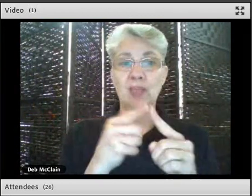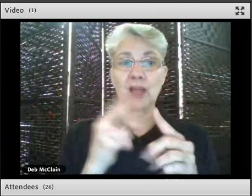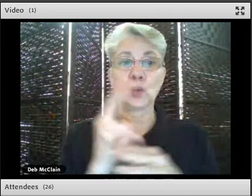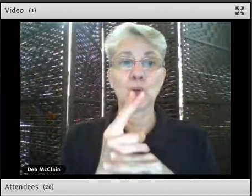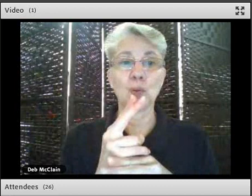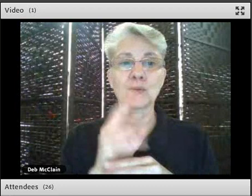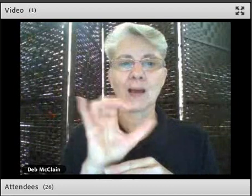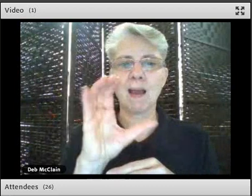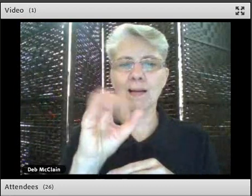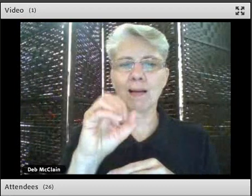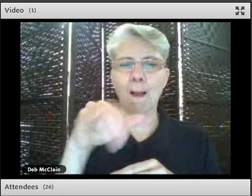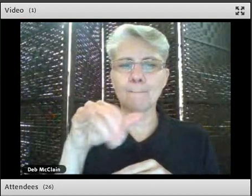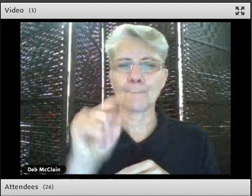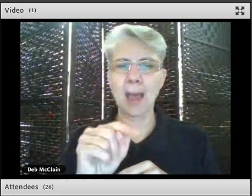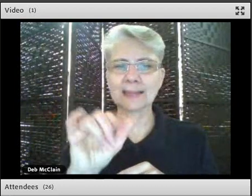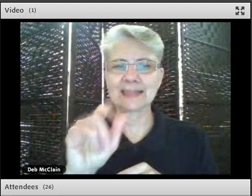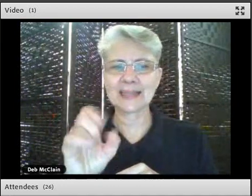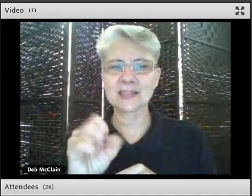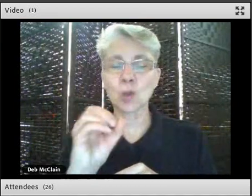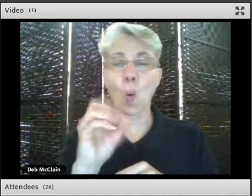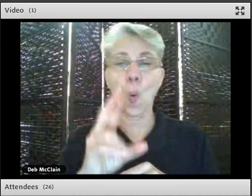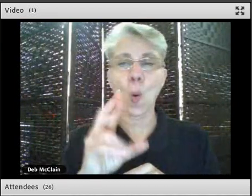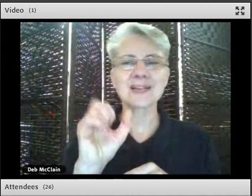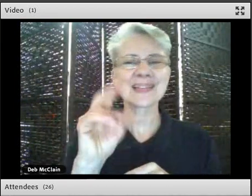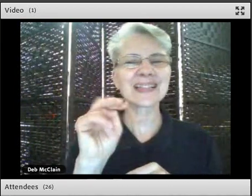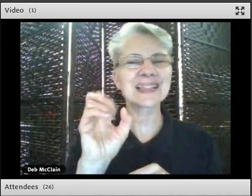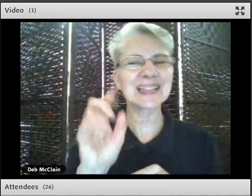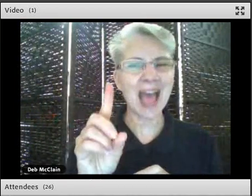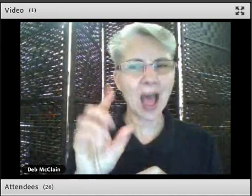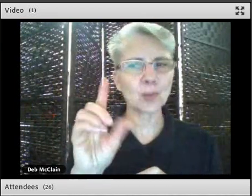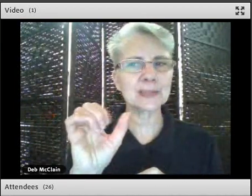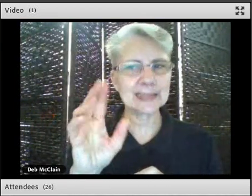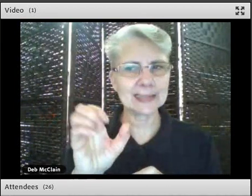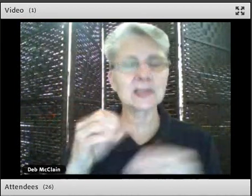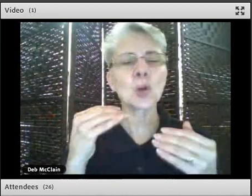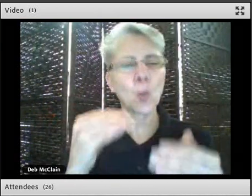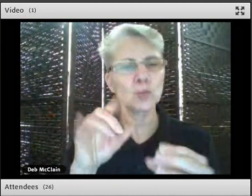Just make sure that you document that alternative that you're using locally.